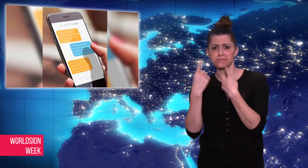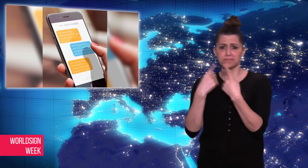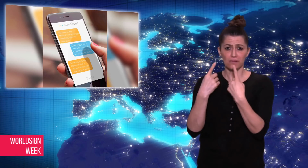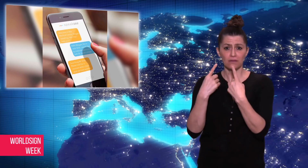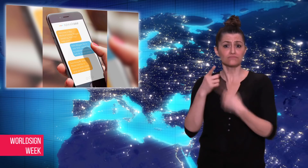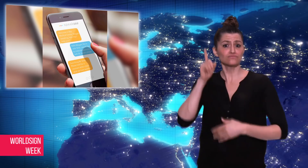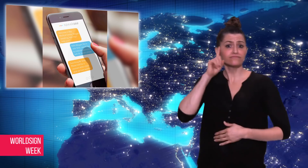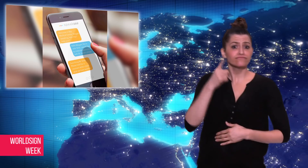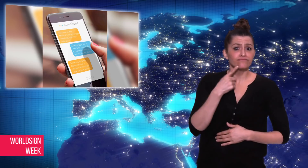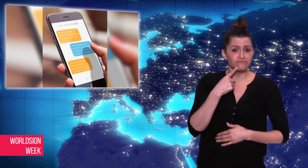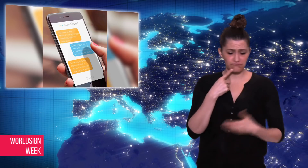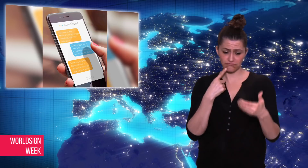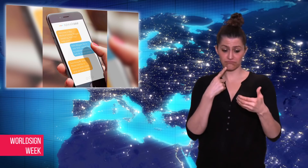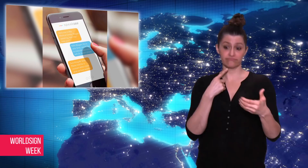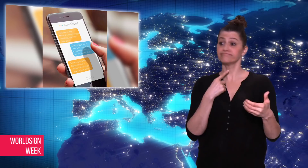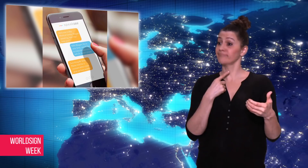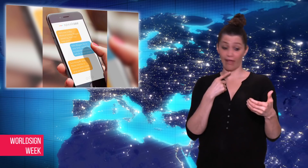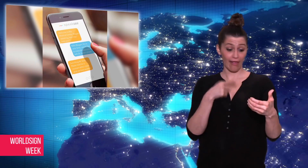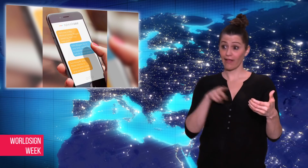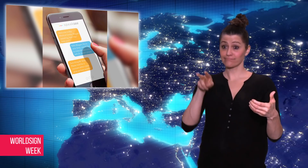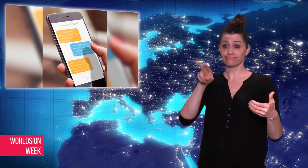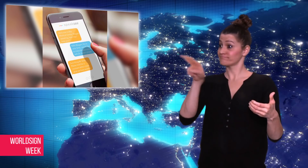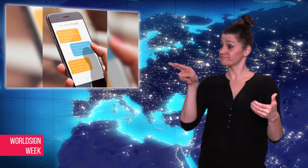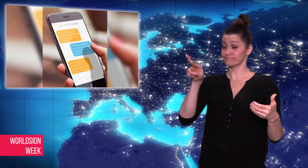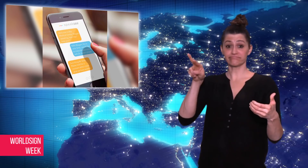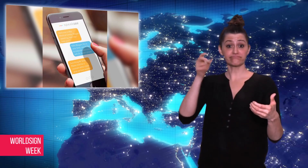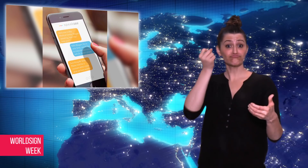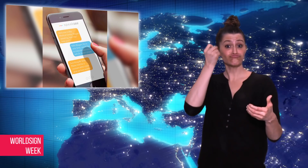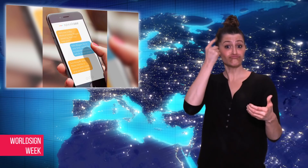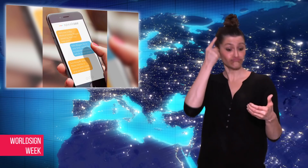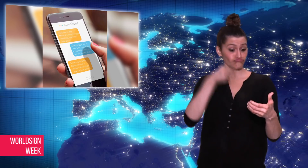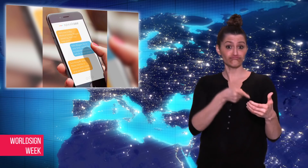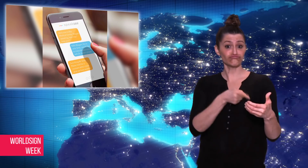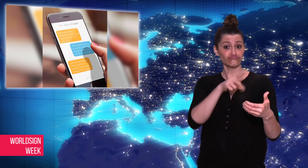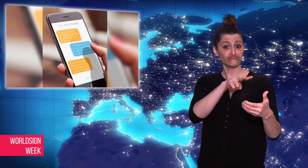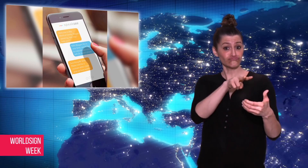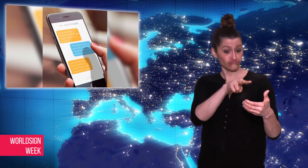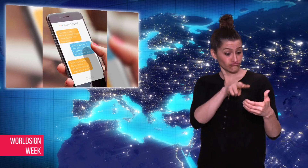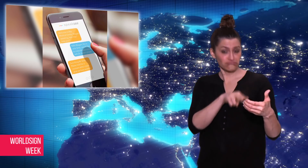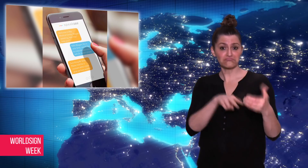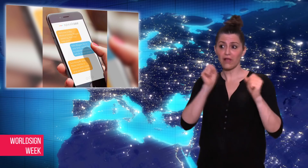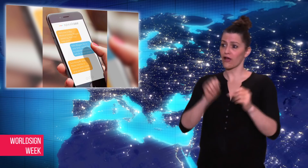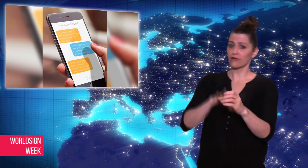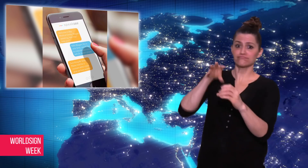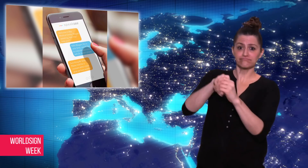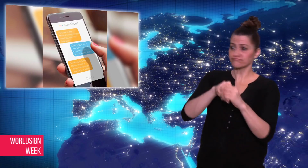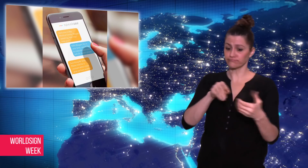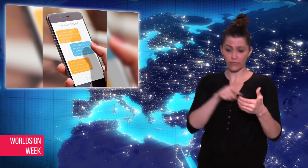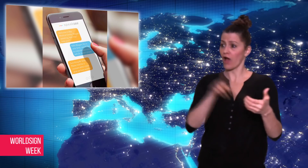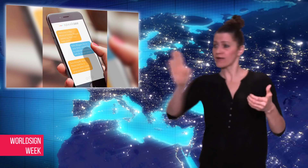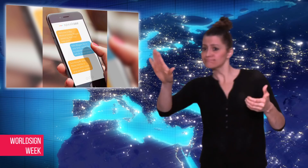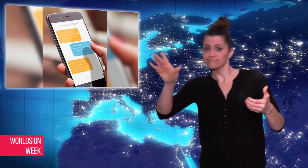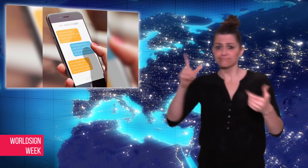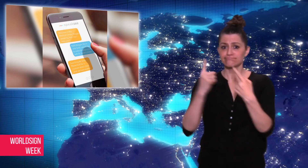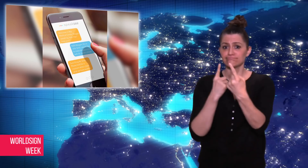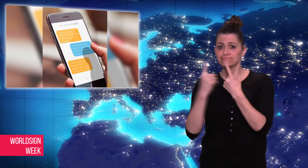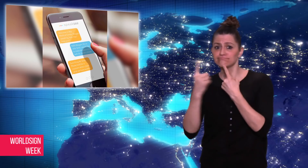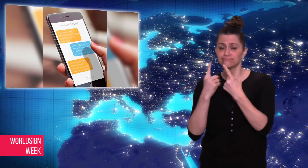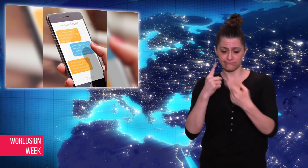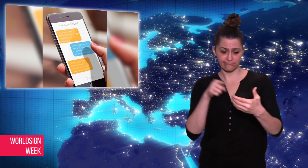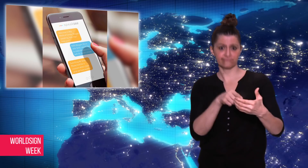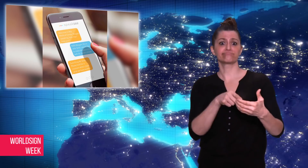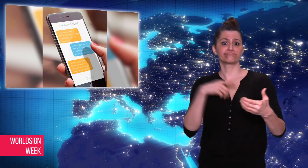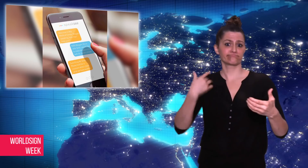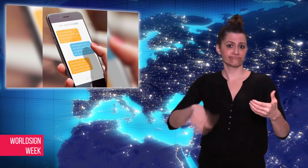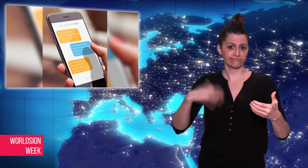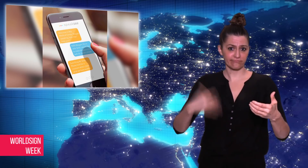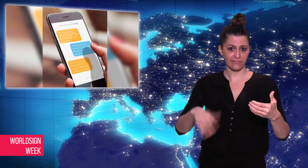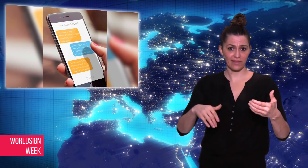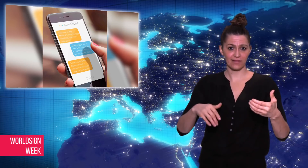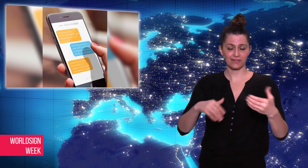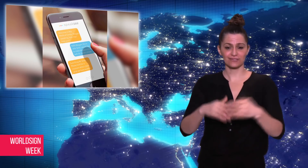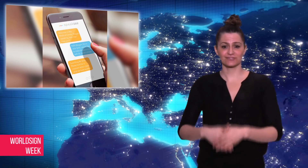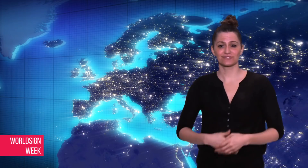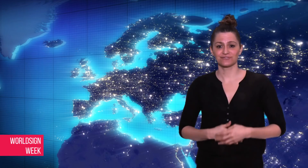The Deaf person is able to read and participate in the conversation.